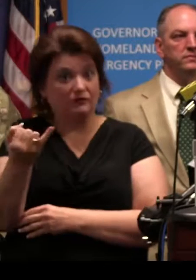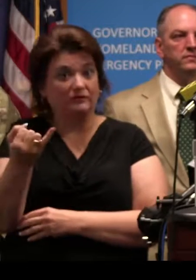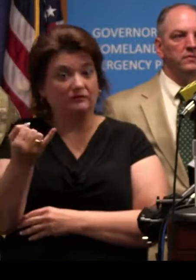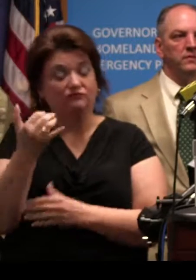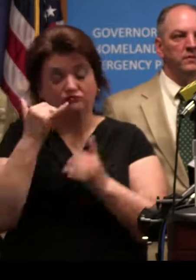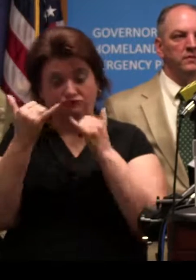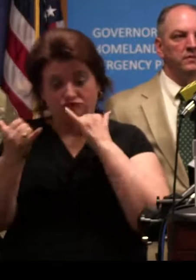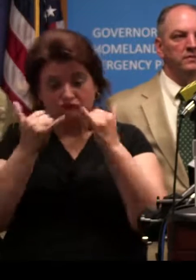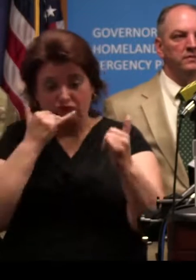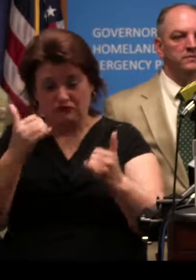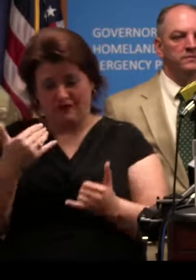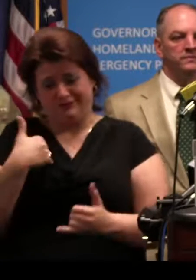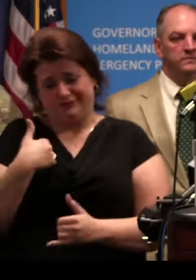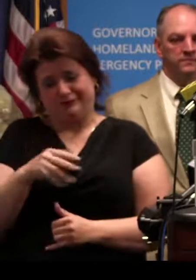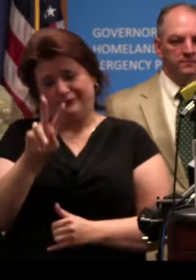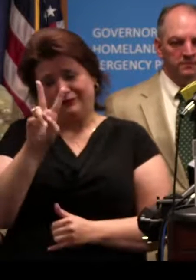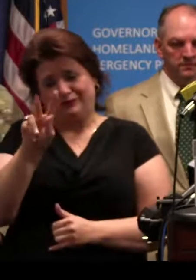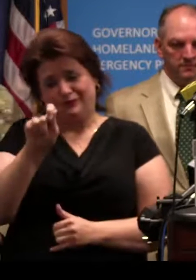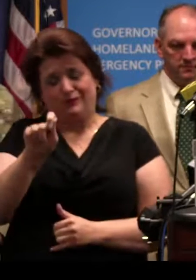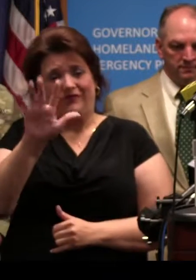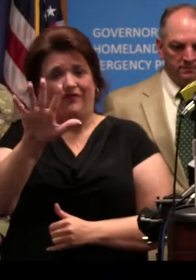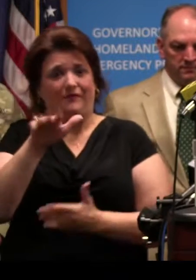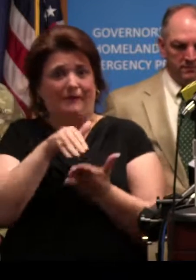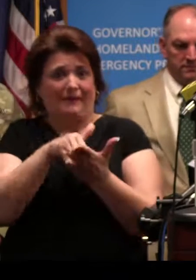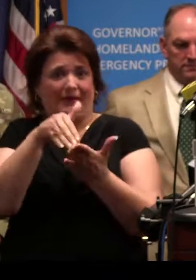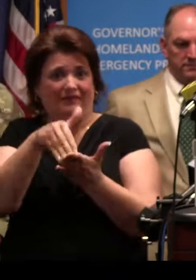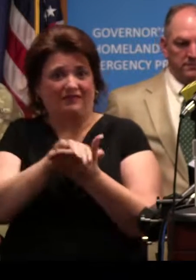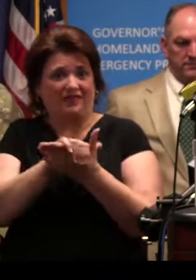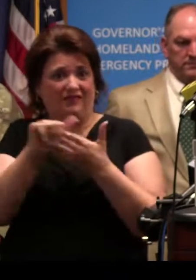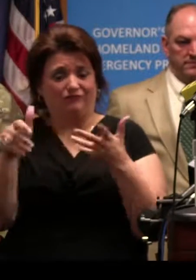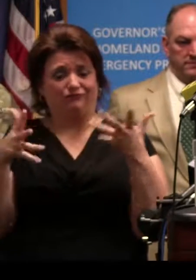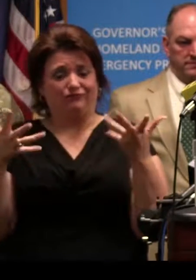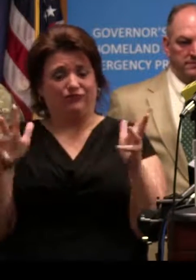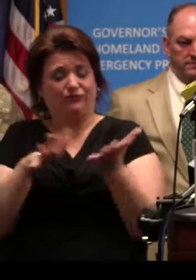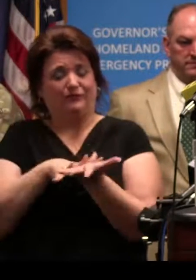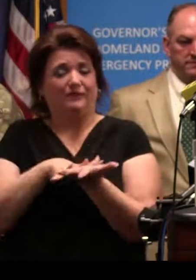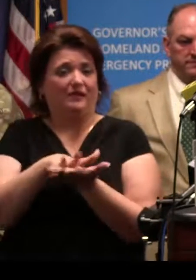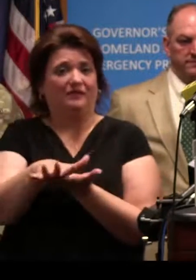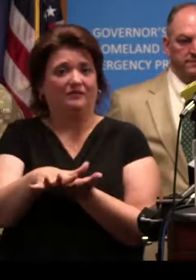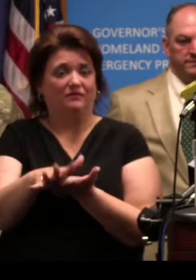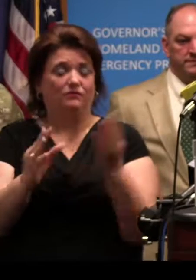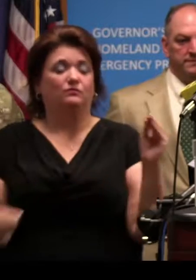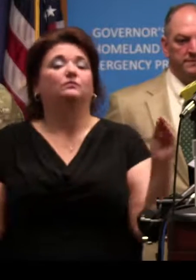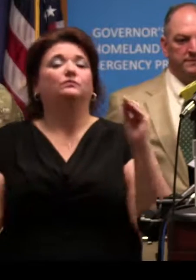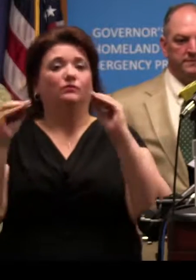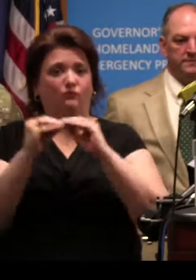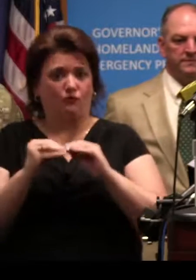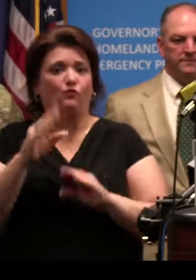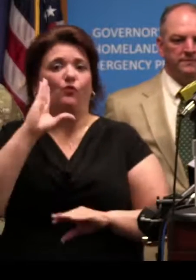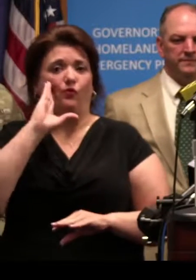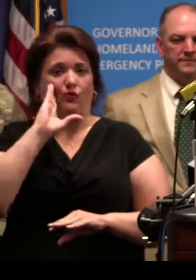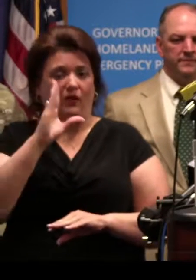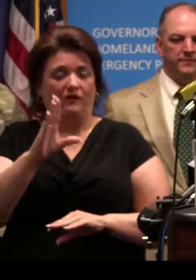about two and a half million dollars already been paid and flood insurance and more will be forthcoming as soon as we can get the somali we know some